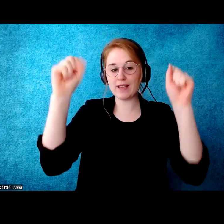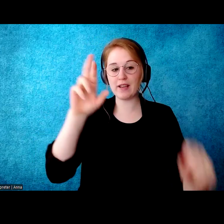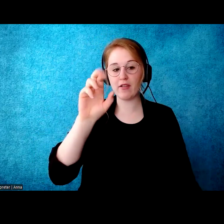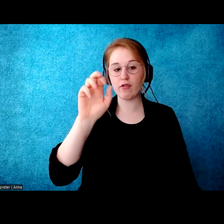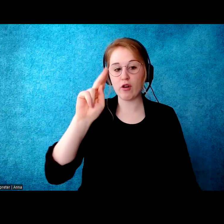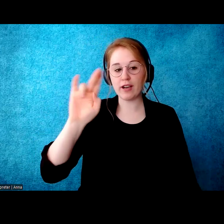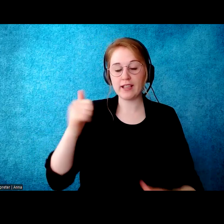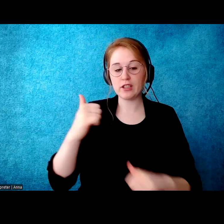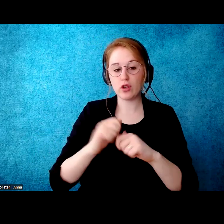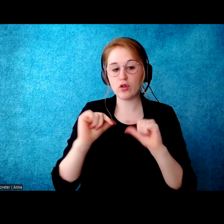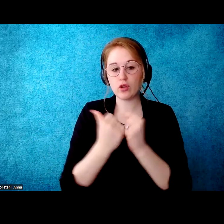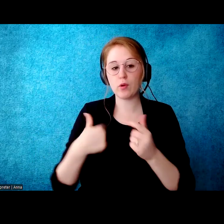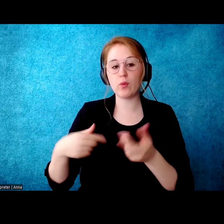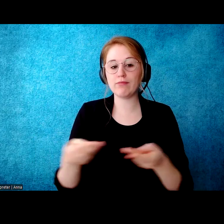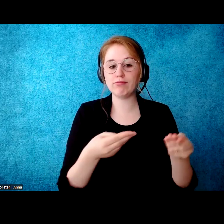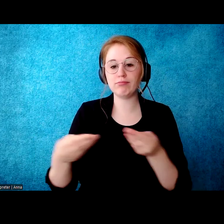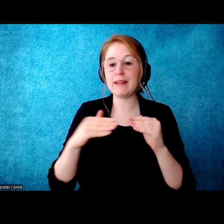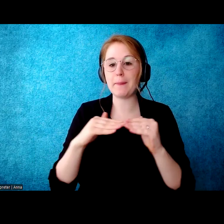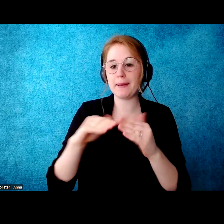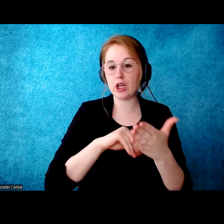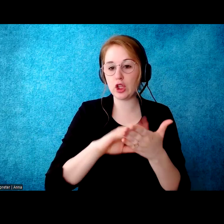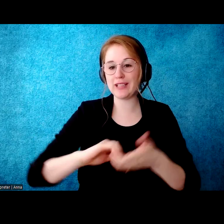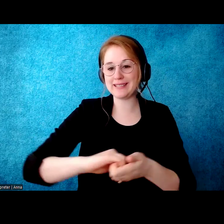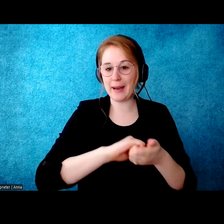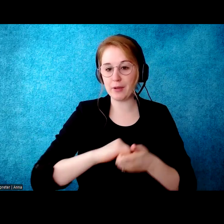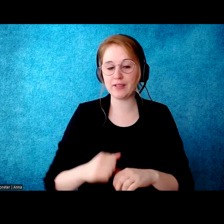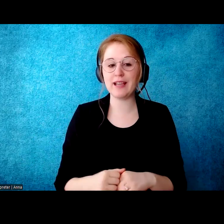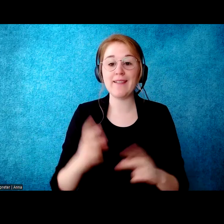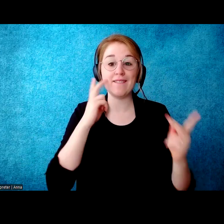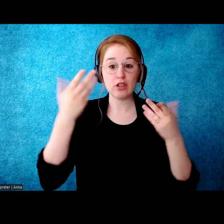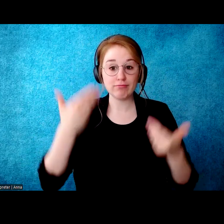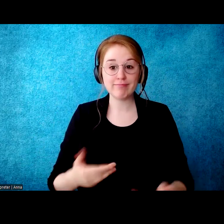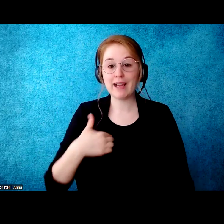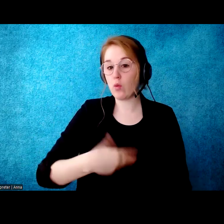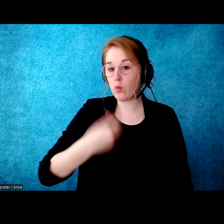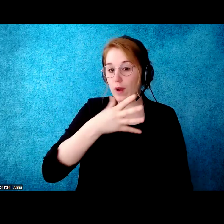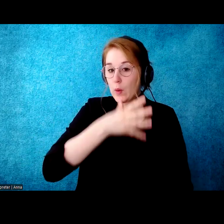we facilitate the peer learning collaboratives. As a visual description, I'm a white woman in my 40s